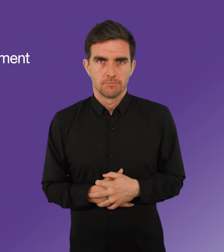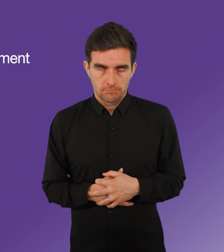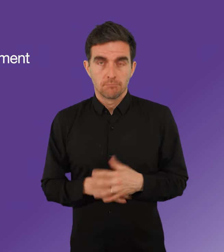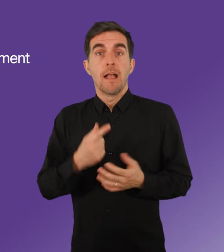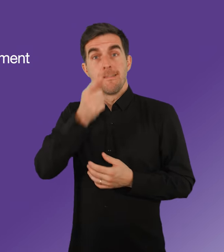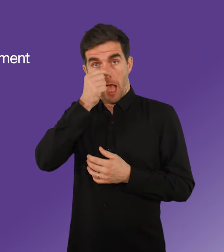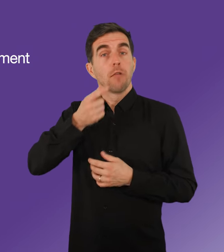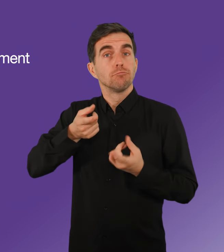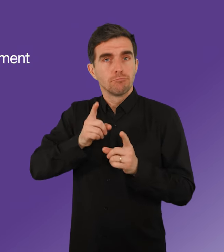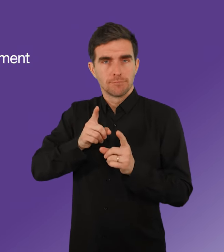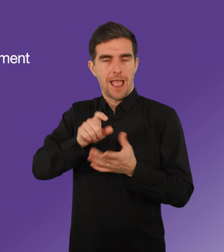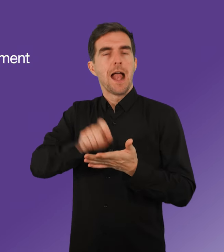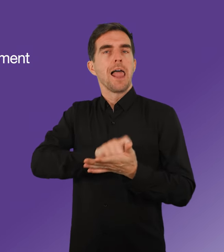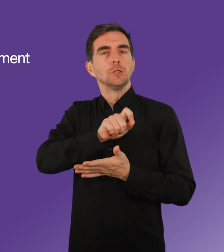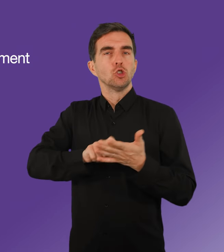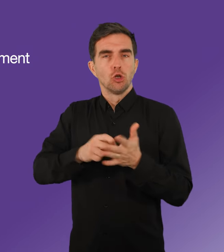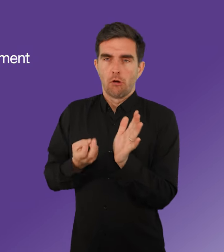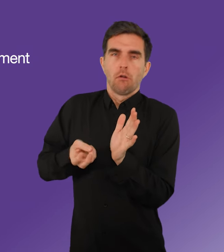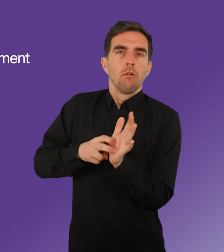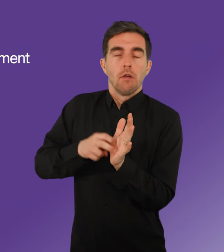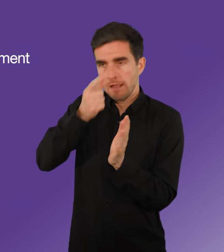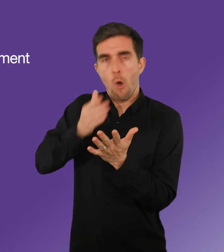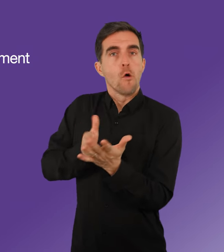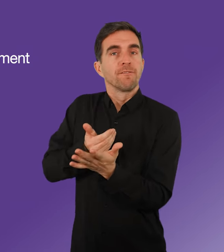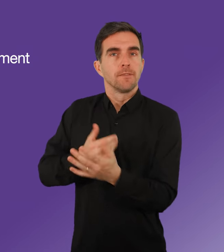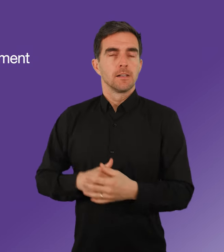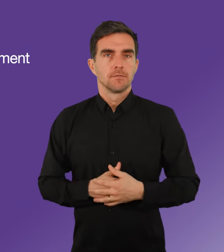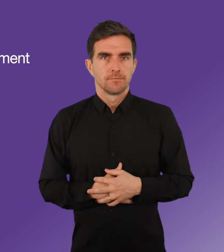They can also remove a person from the electoral register.